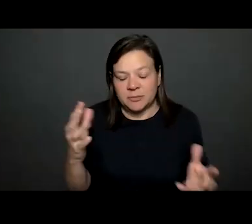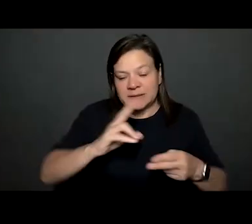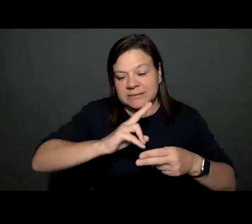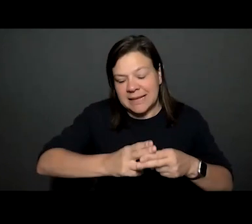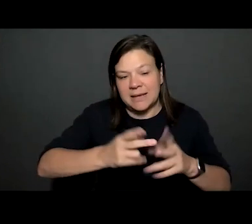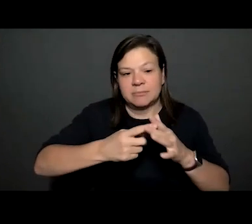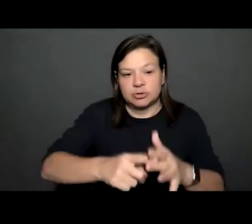THINGS GET INTERESTING.